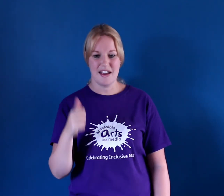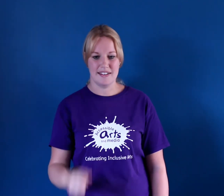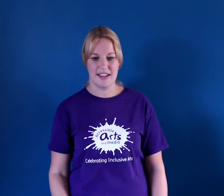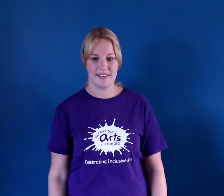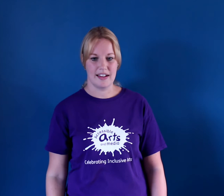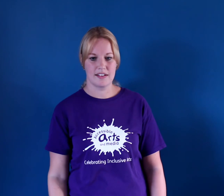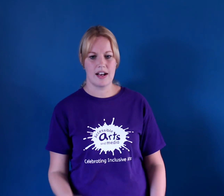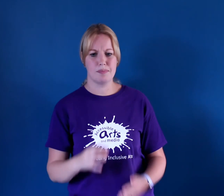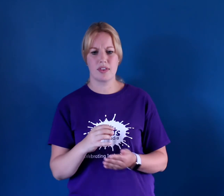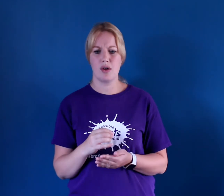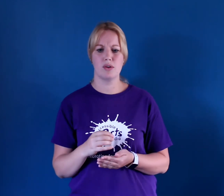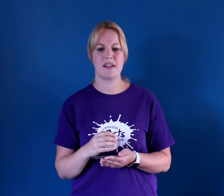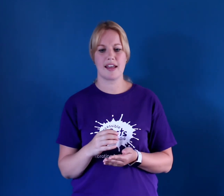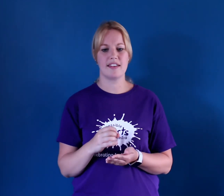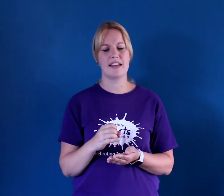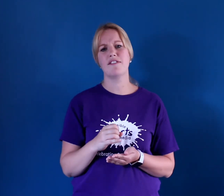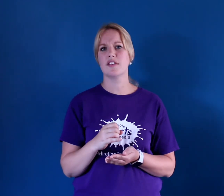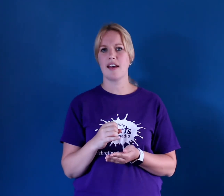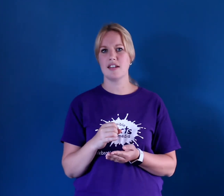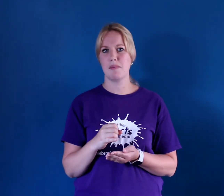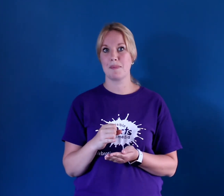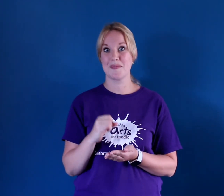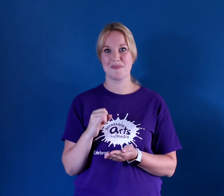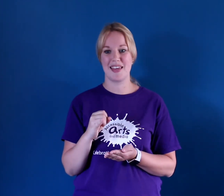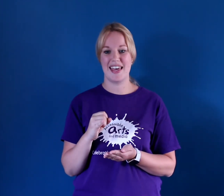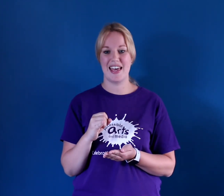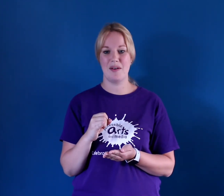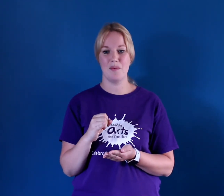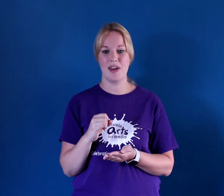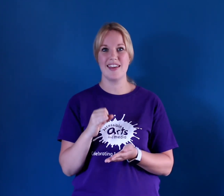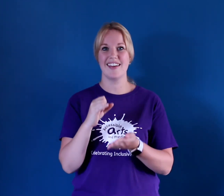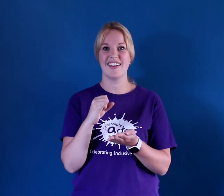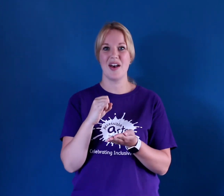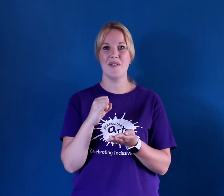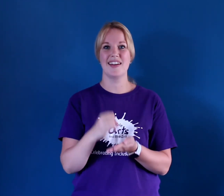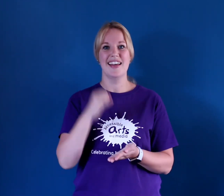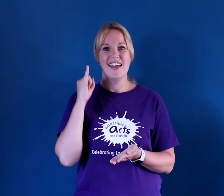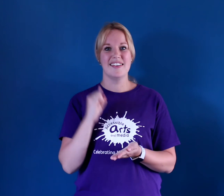Fantastic. So let’s put those bits together, ‘sinful tired sheep’. Here we go.